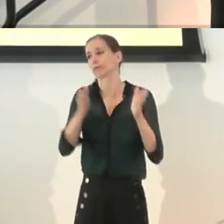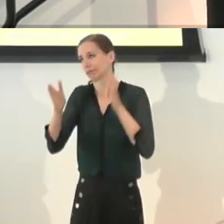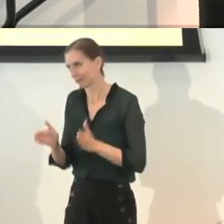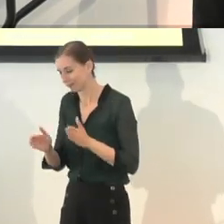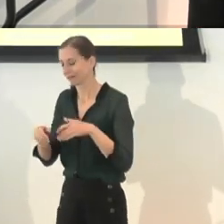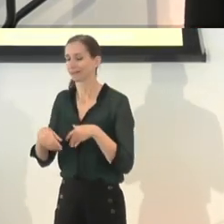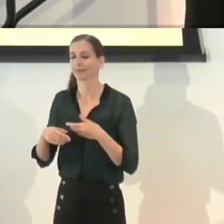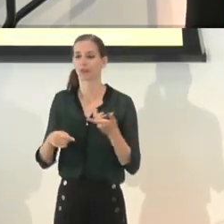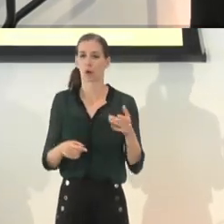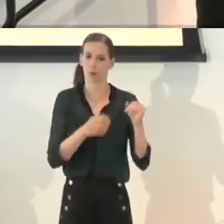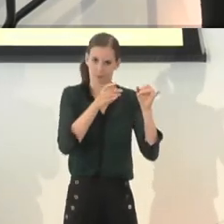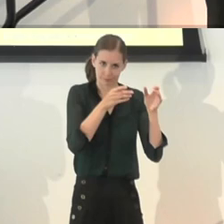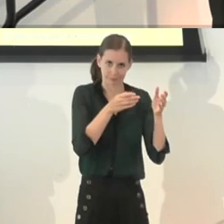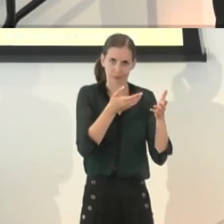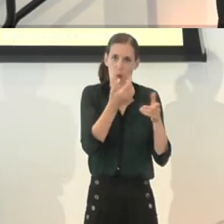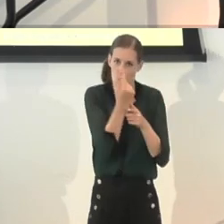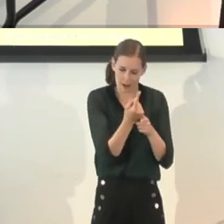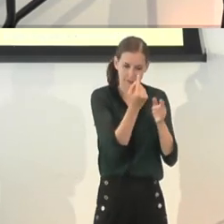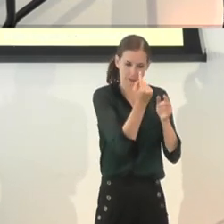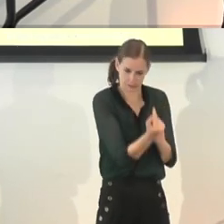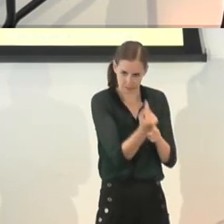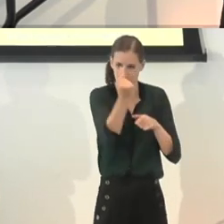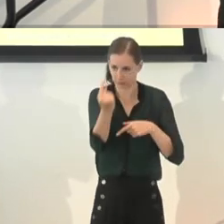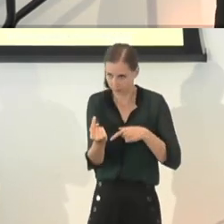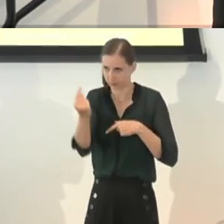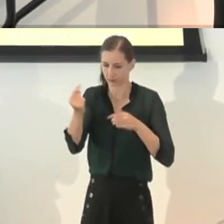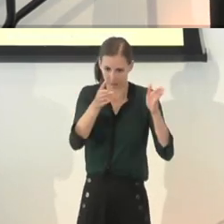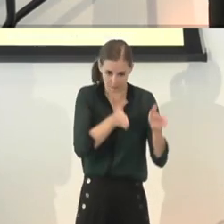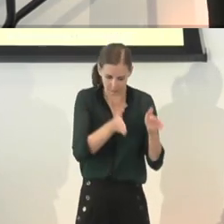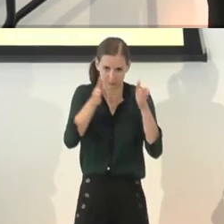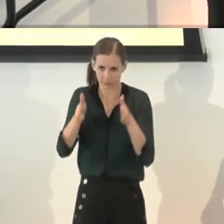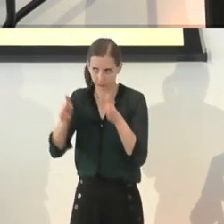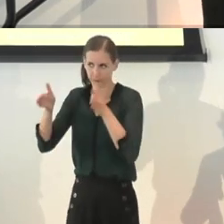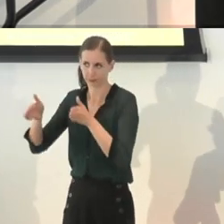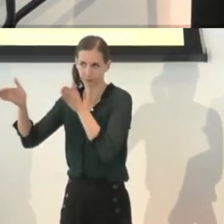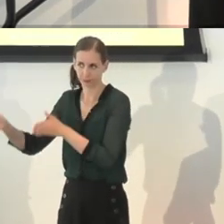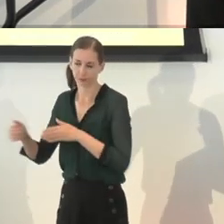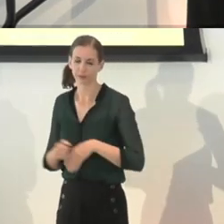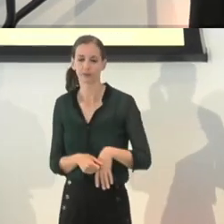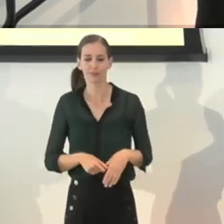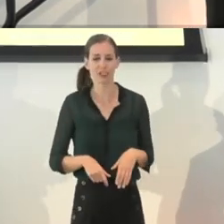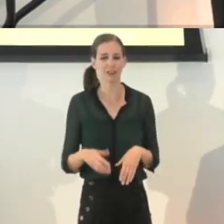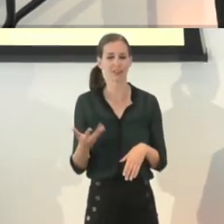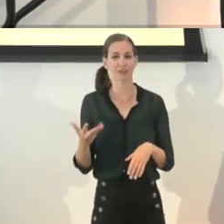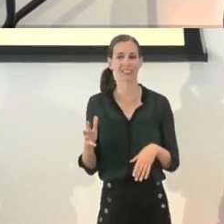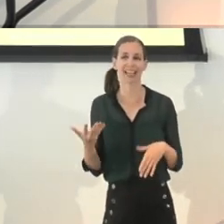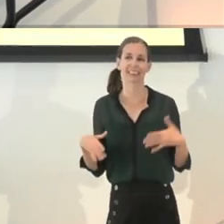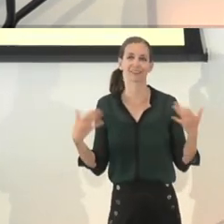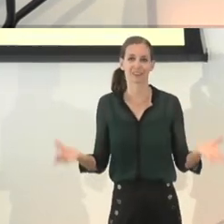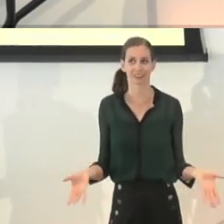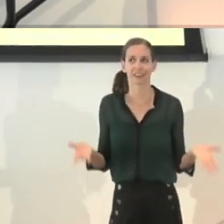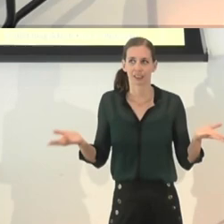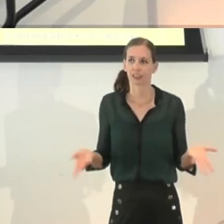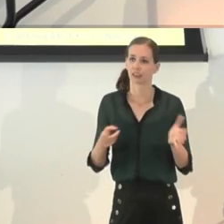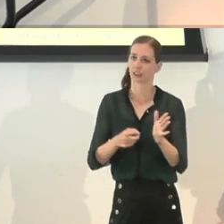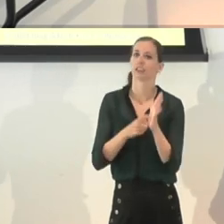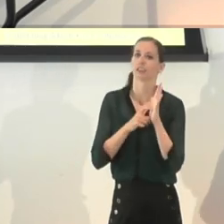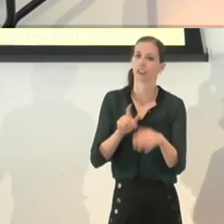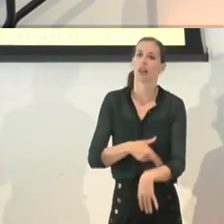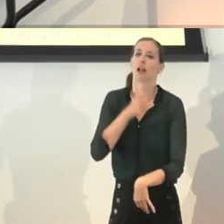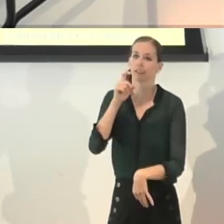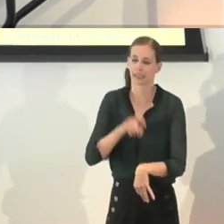one at a time, physically coming to the place. So it is cumbersome, it is terrible in the sense that